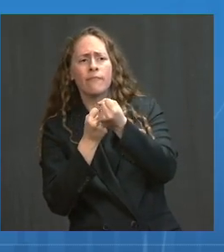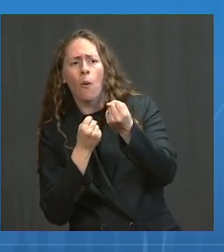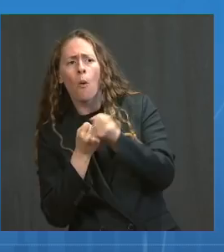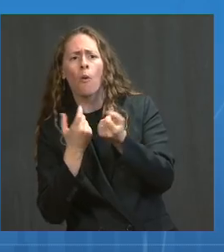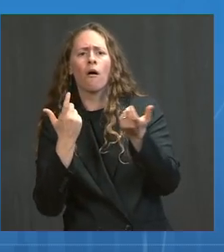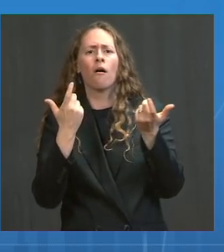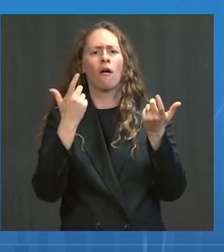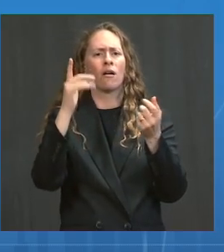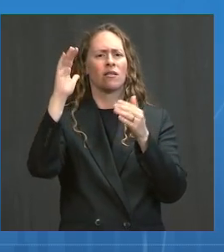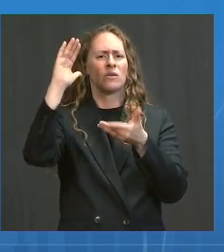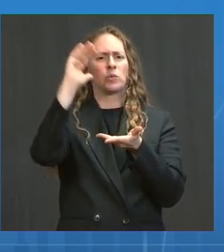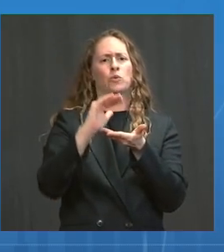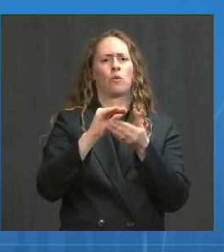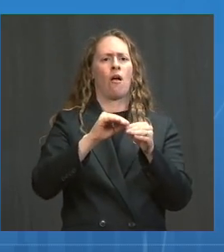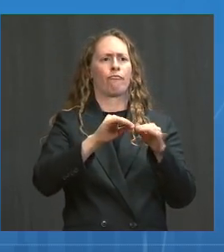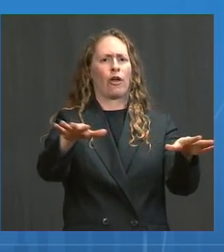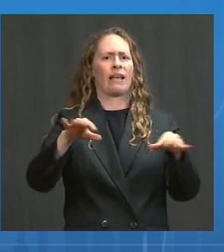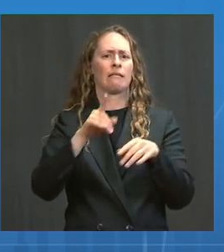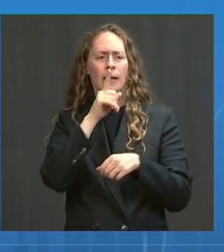including potential deployment of federal personnel.